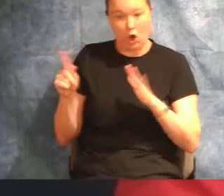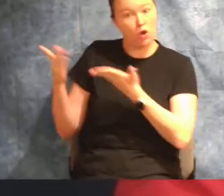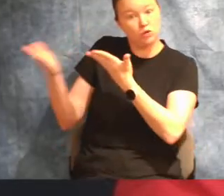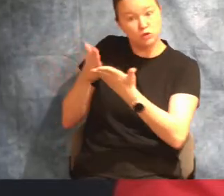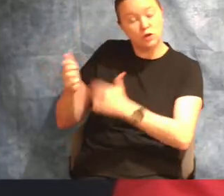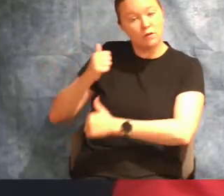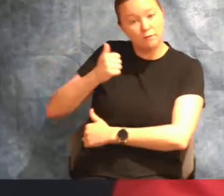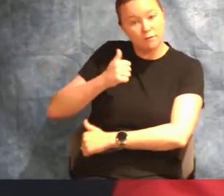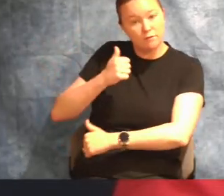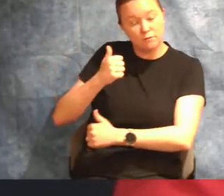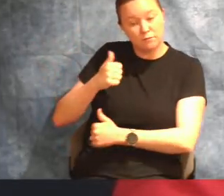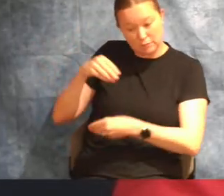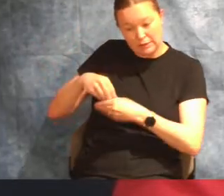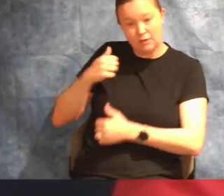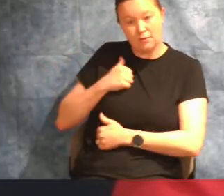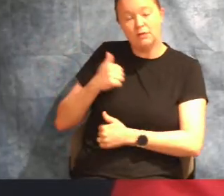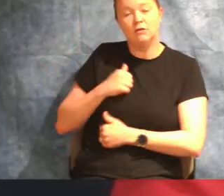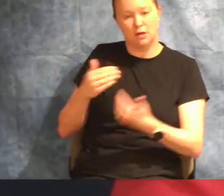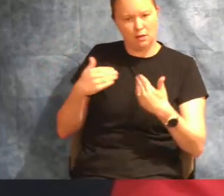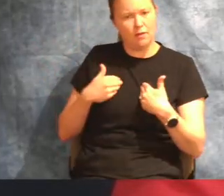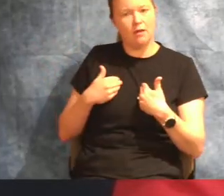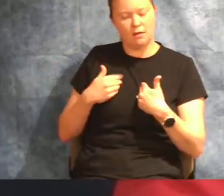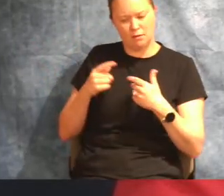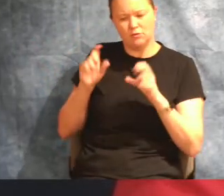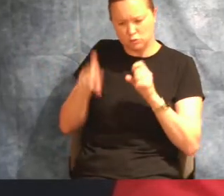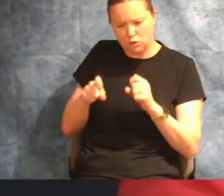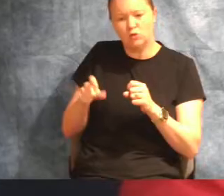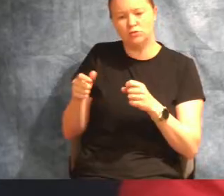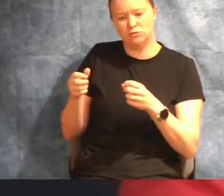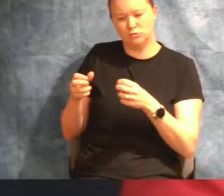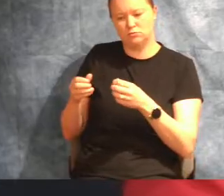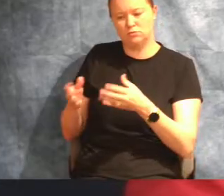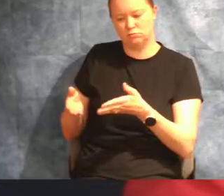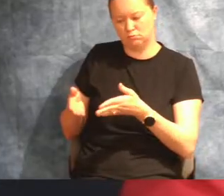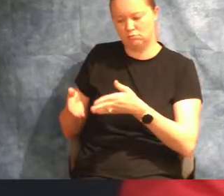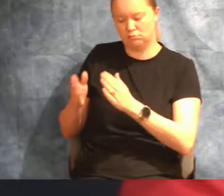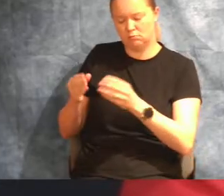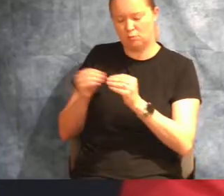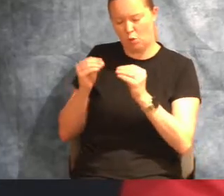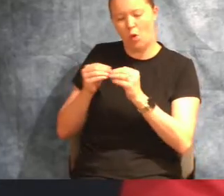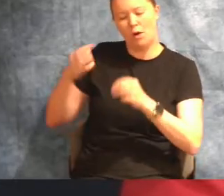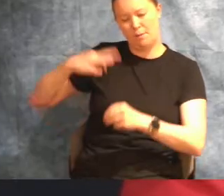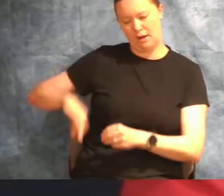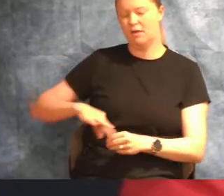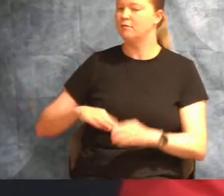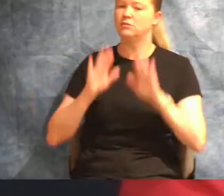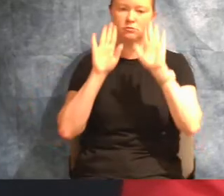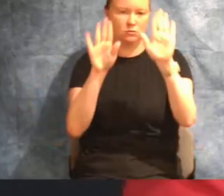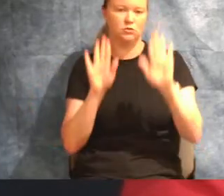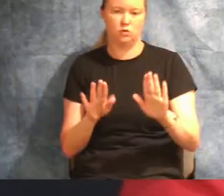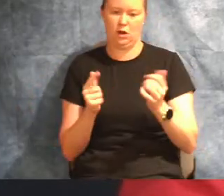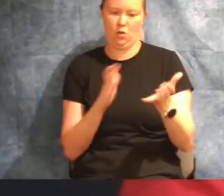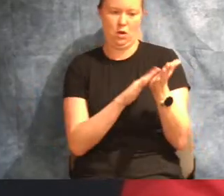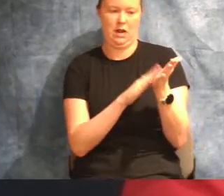supposed to be getting other benefits. So, it was just great and I want to commend Glenn and his